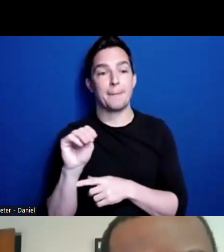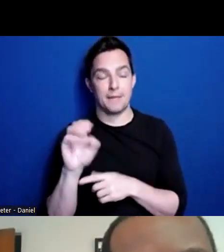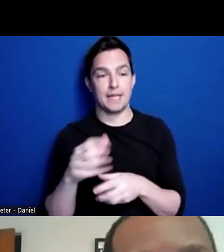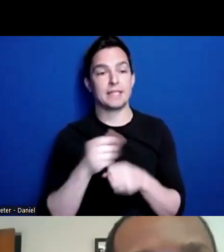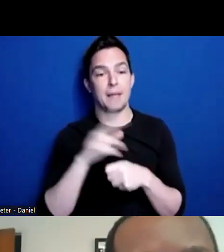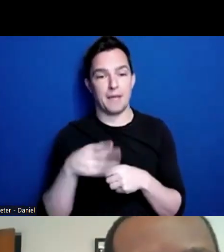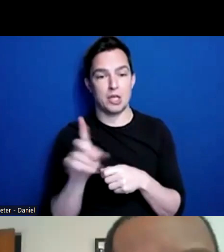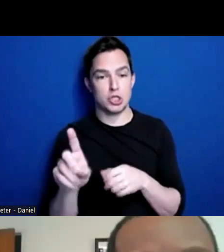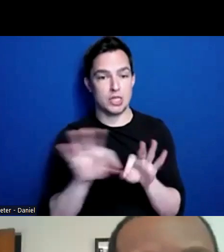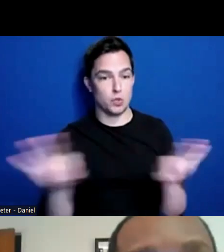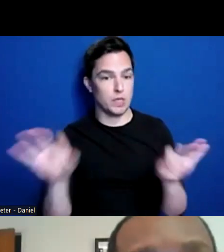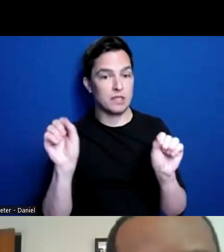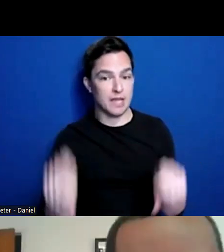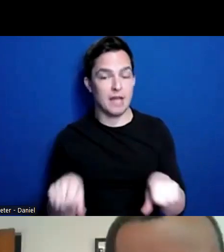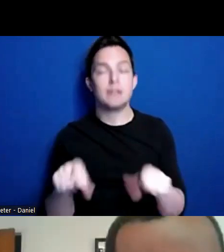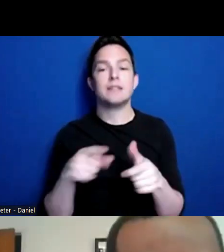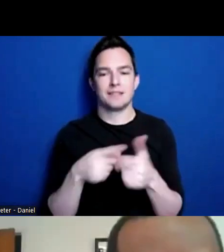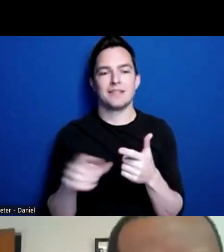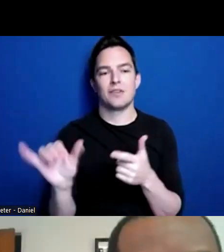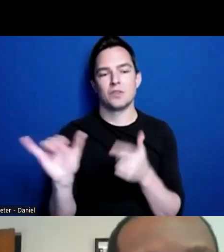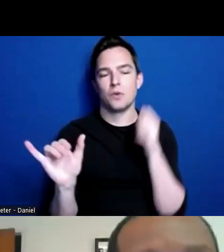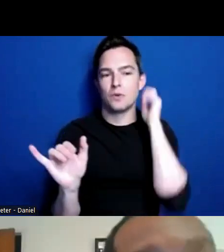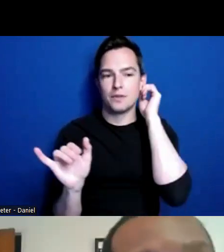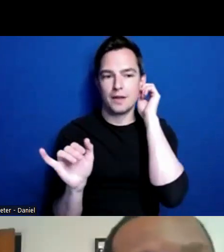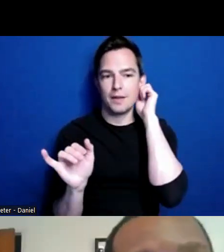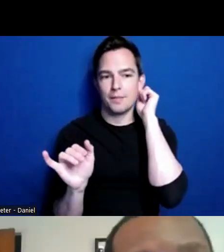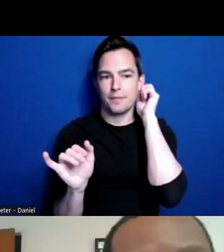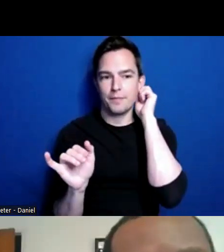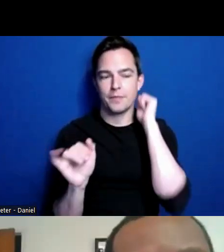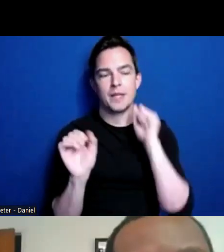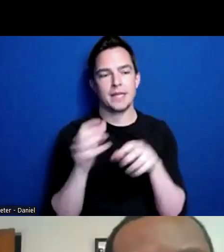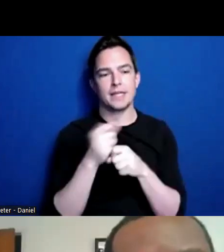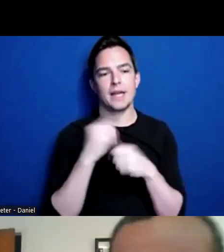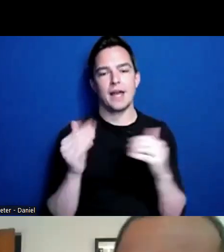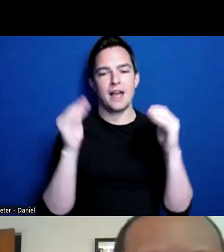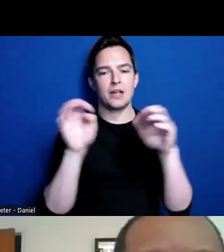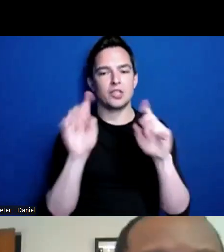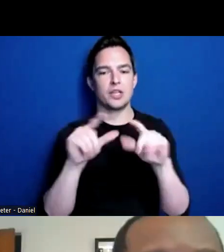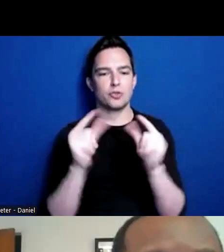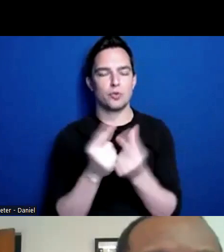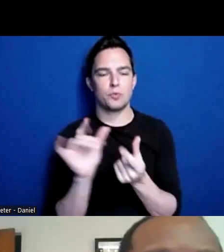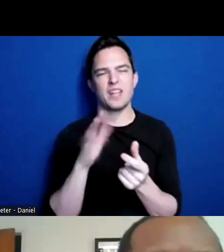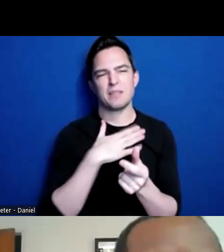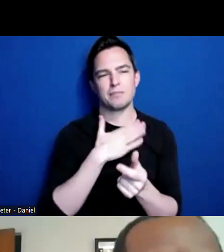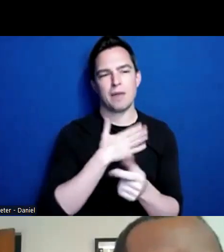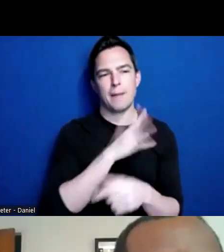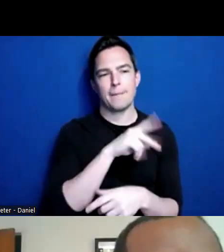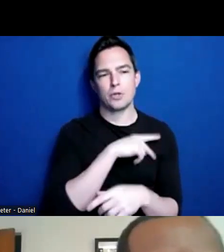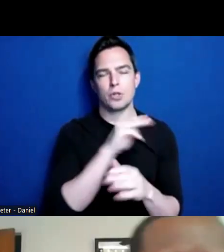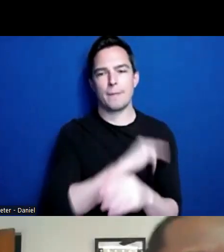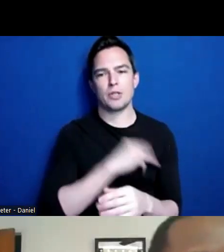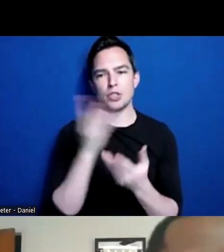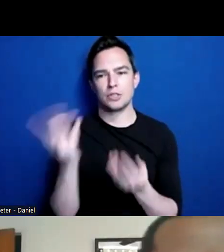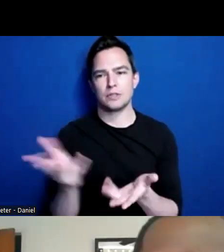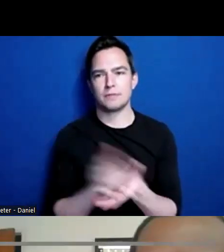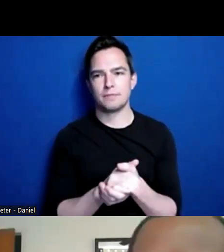degree, they sure can obtain a higher education degree. And that's my personal mission. Thank you.